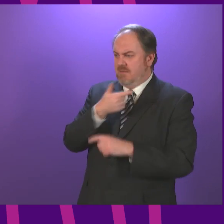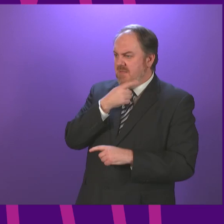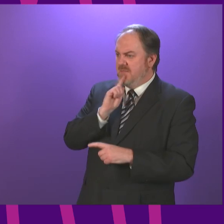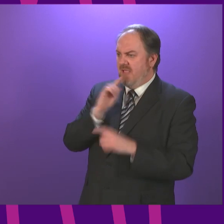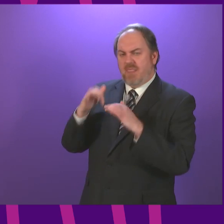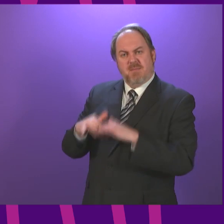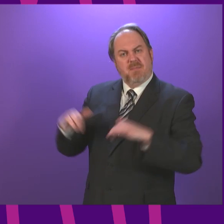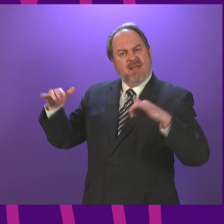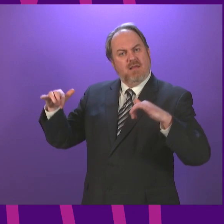Humza Yousaf: